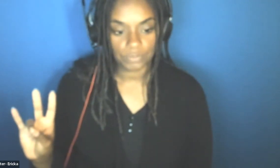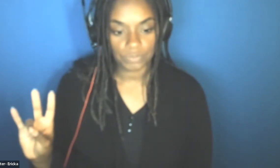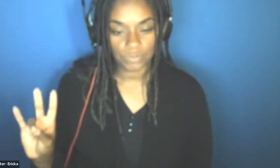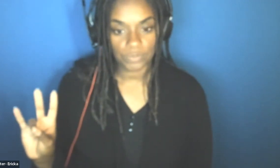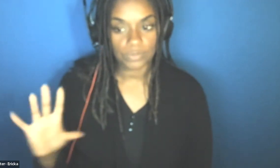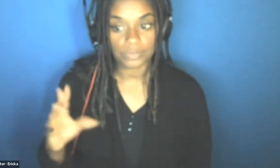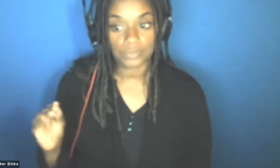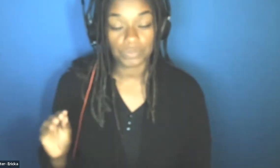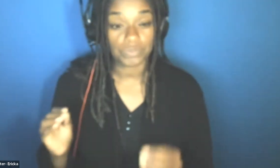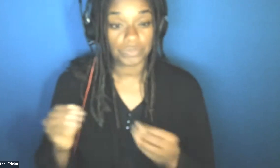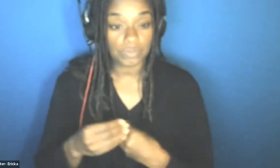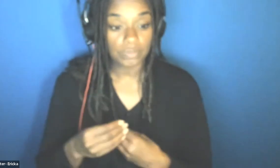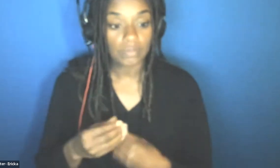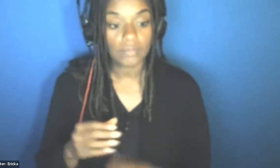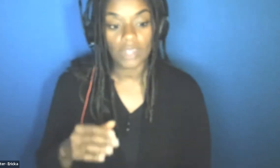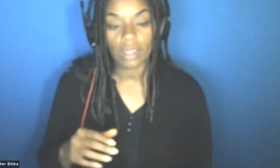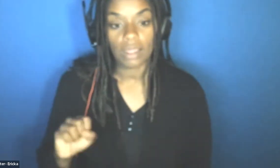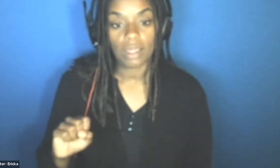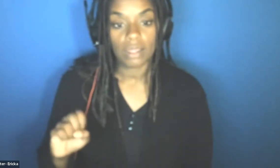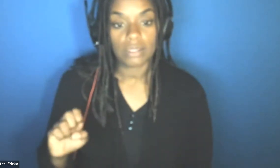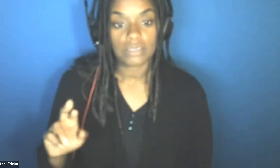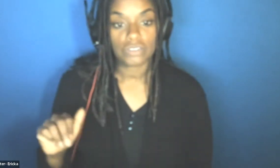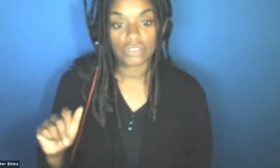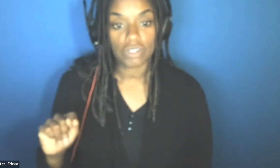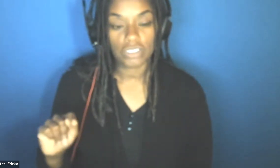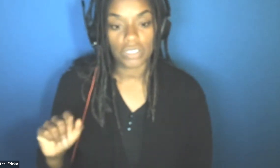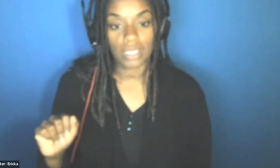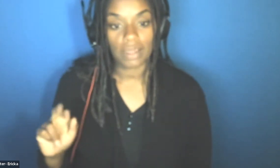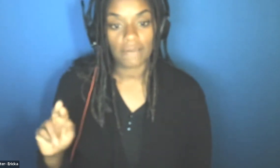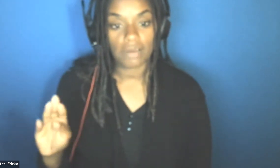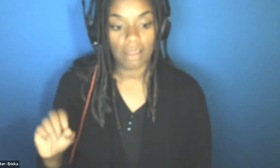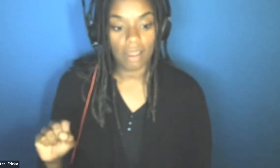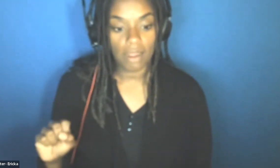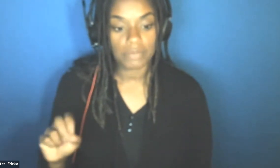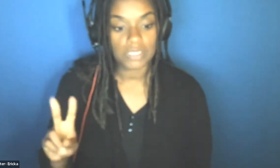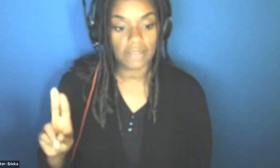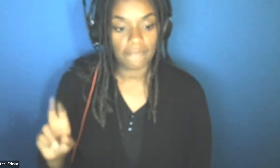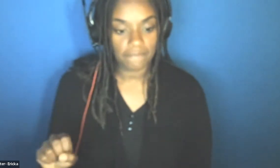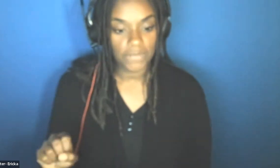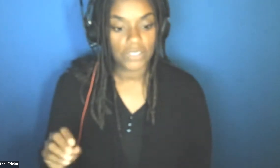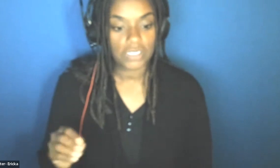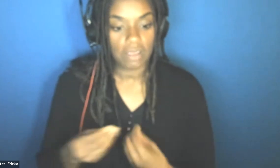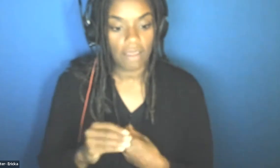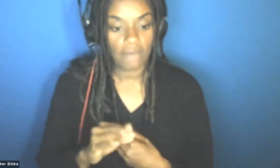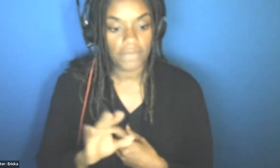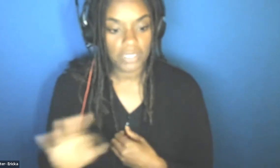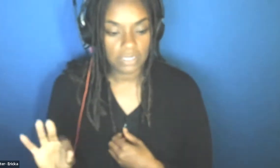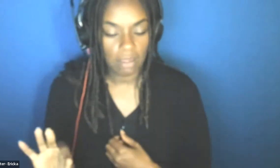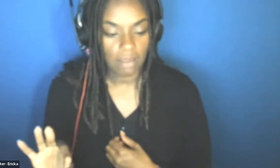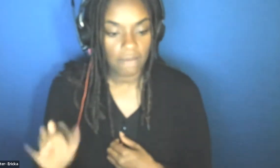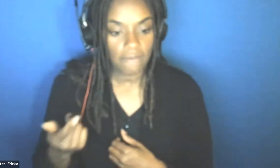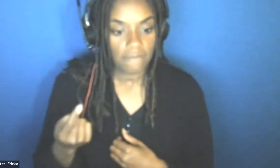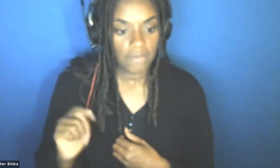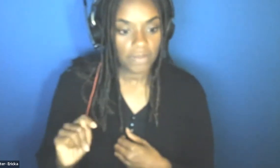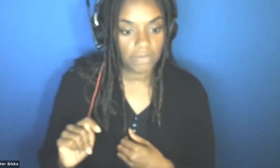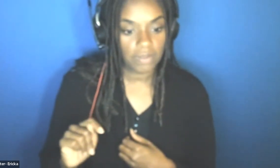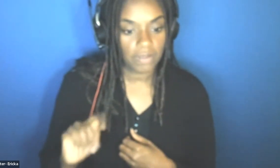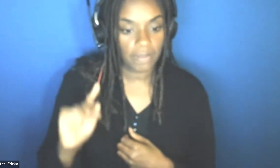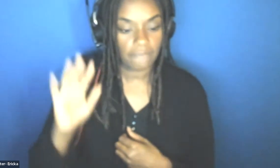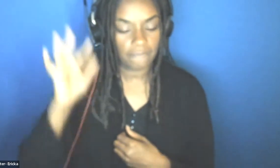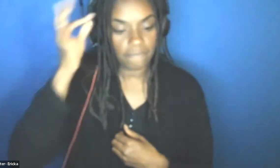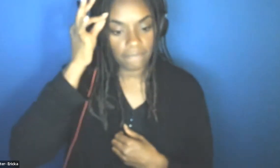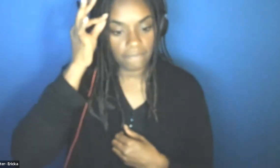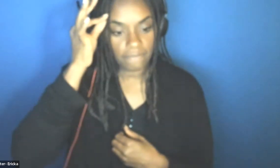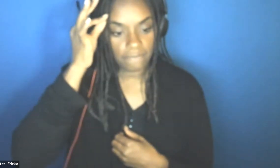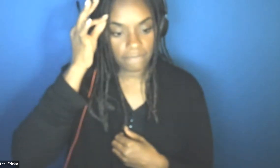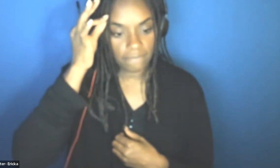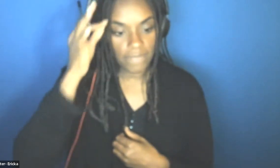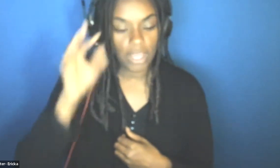Miners versus caringile communications in the eighth circuit in 1997.